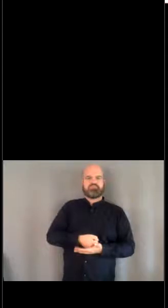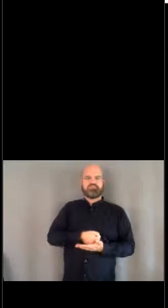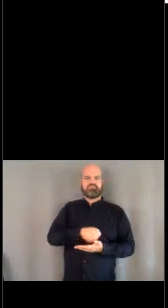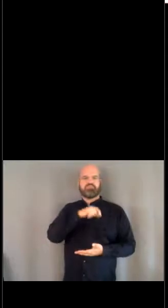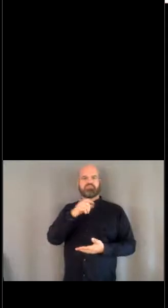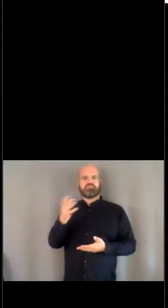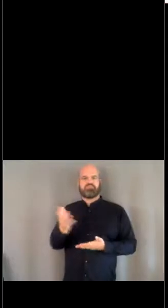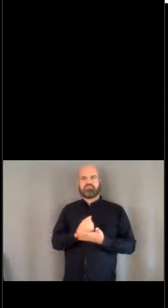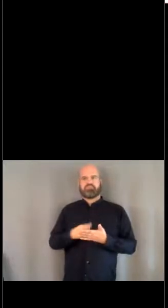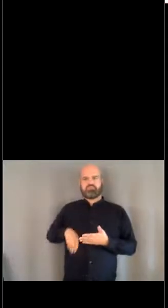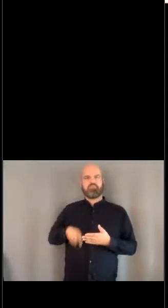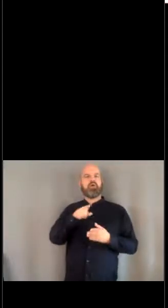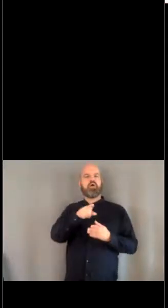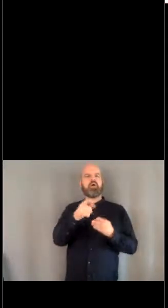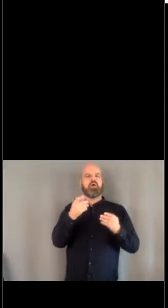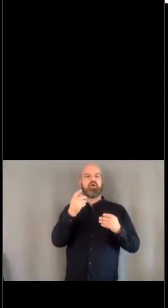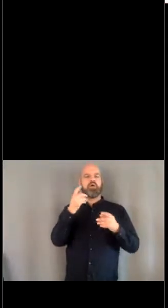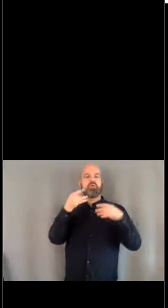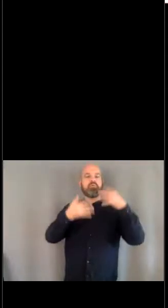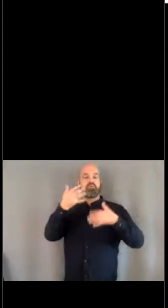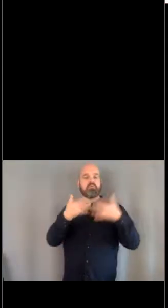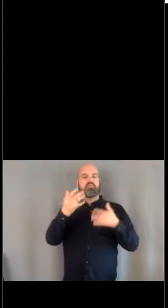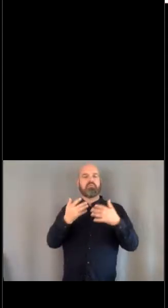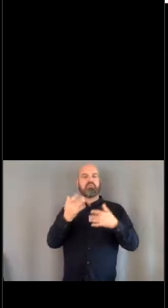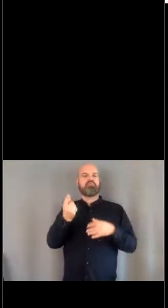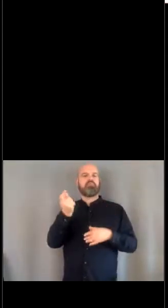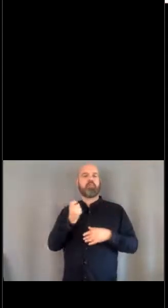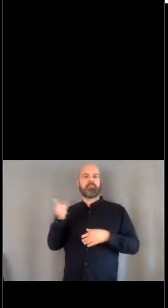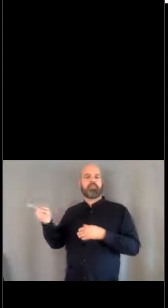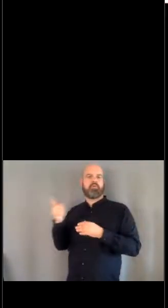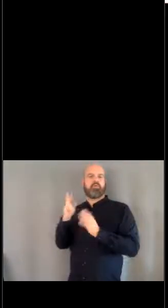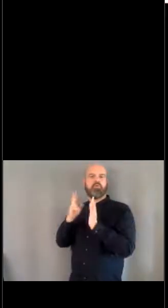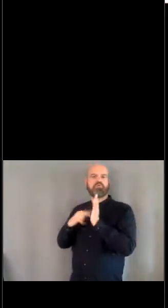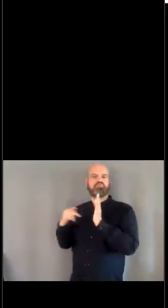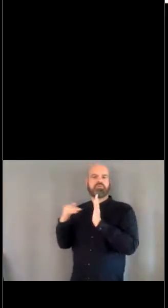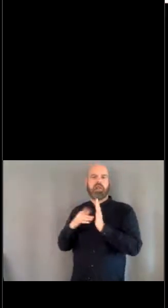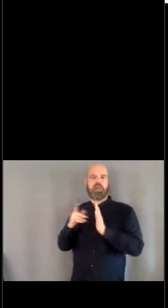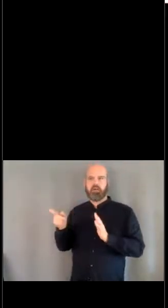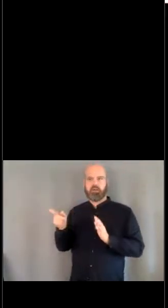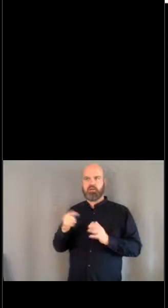people with mental health high needs have had to spend several times